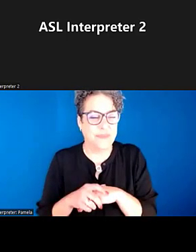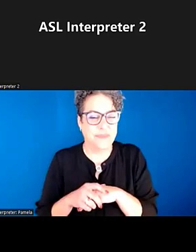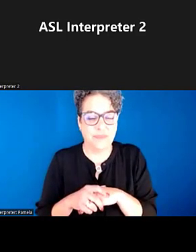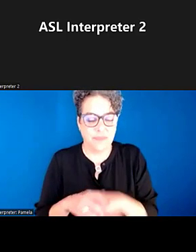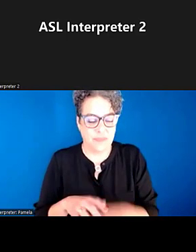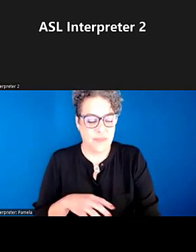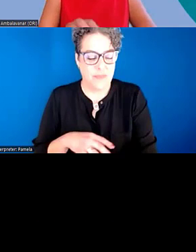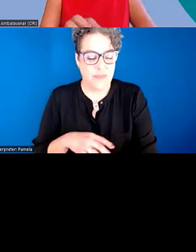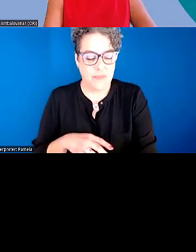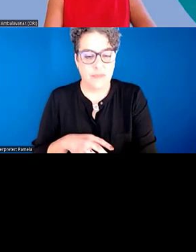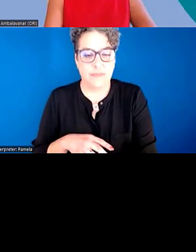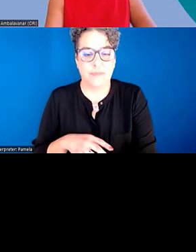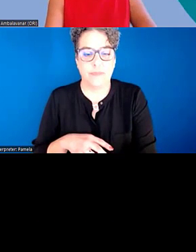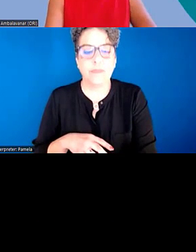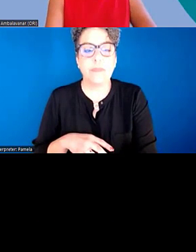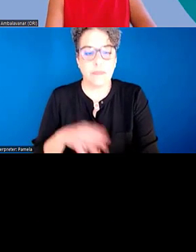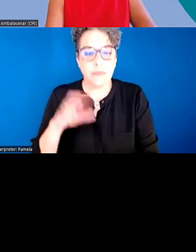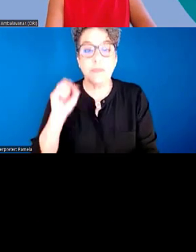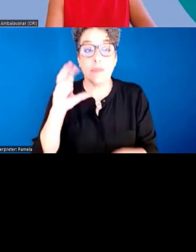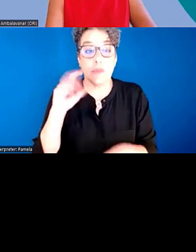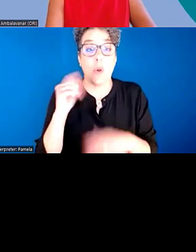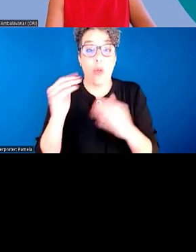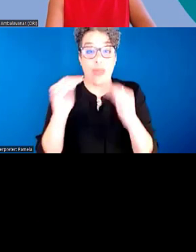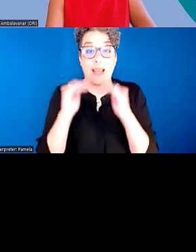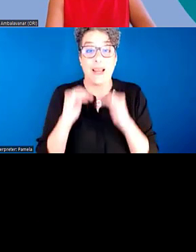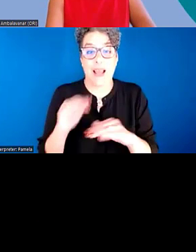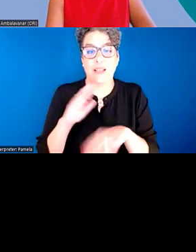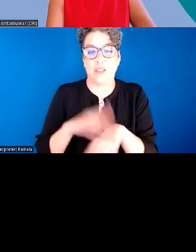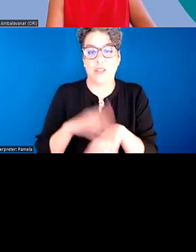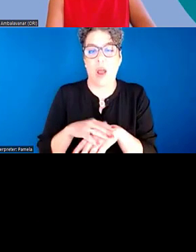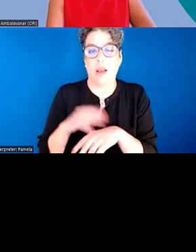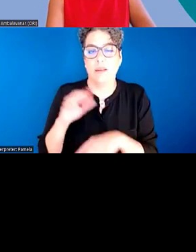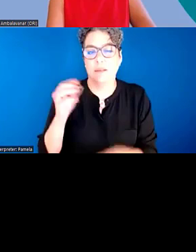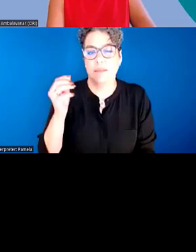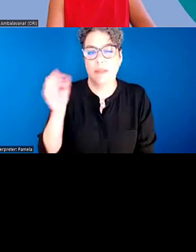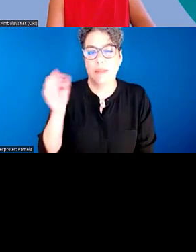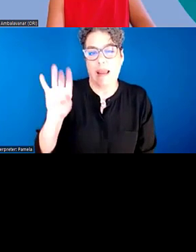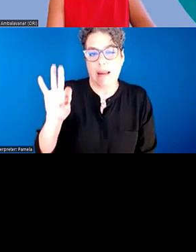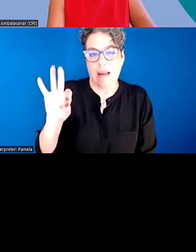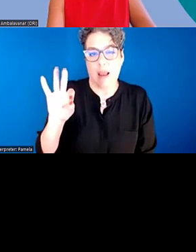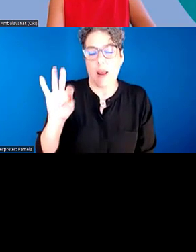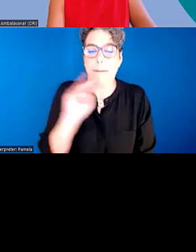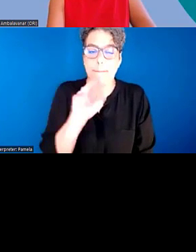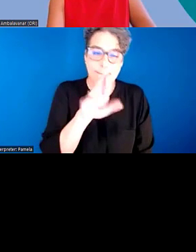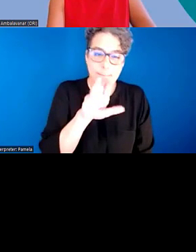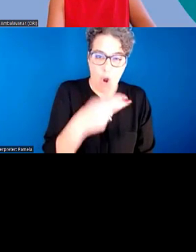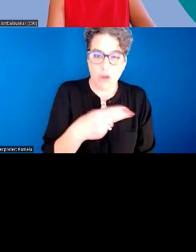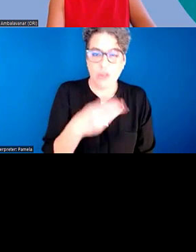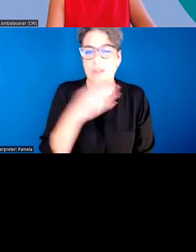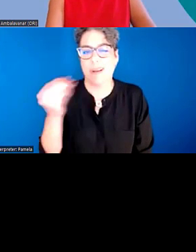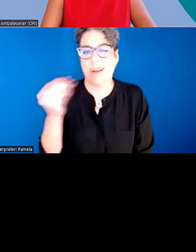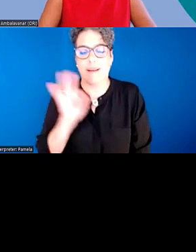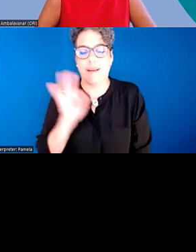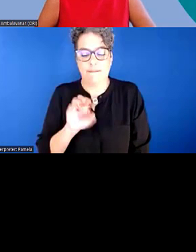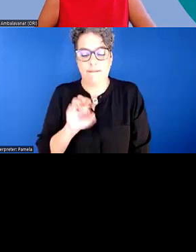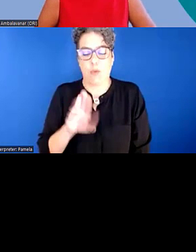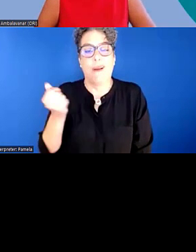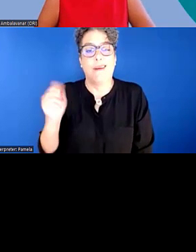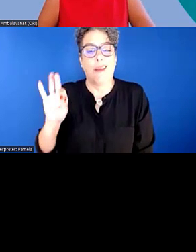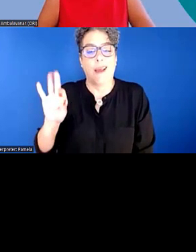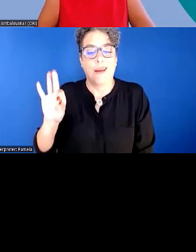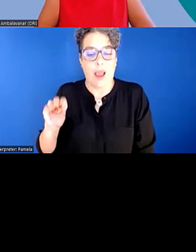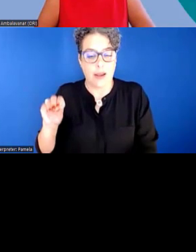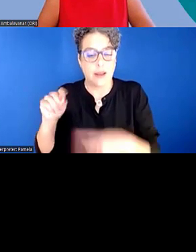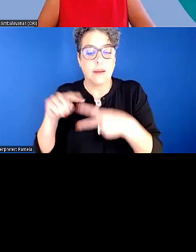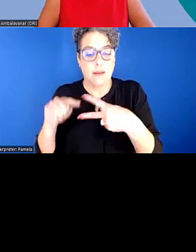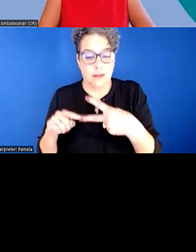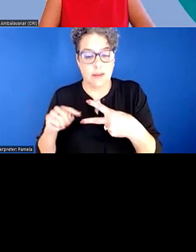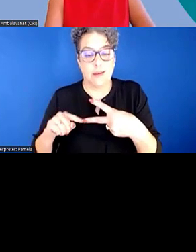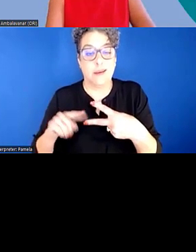on '89 March and February 1990, so the 1990 is the last visit.